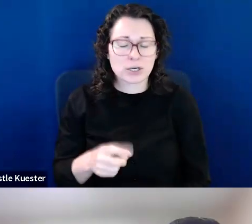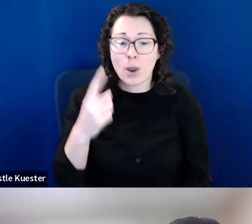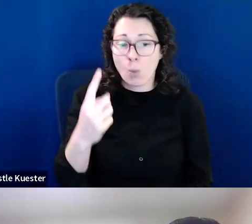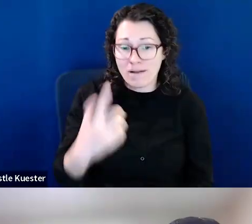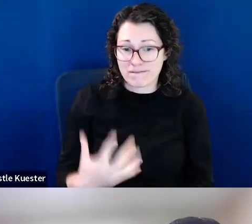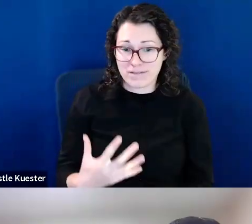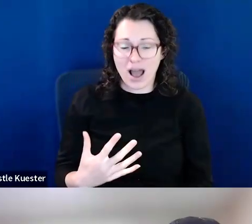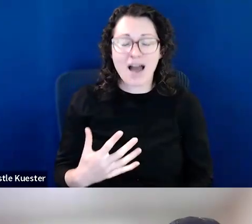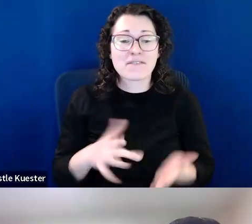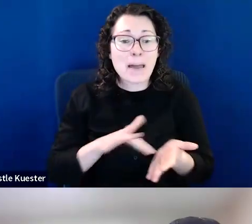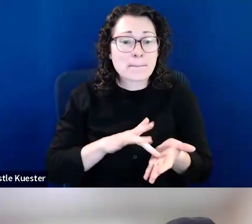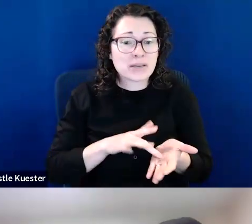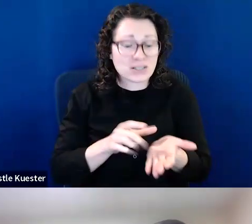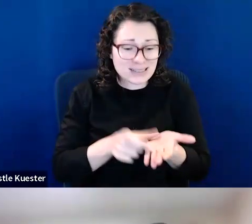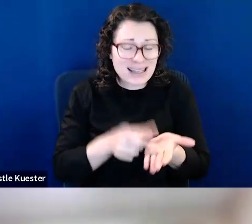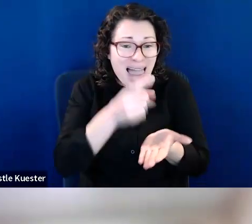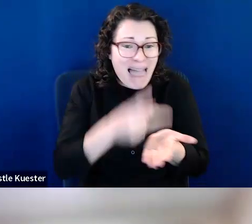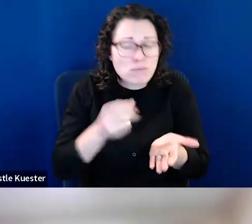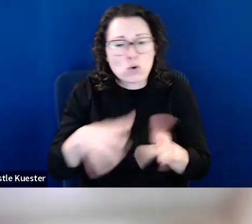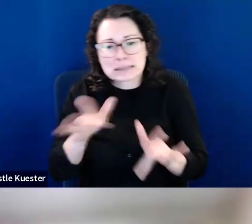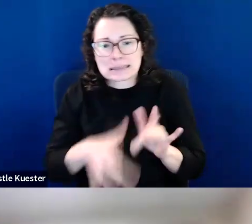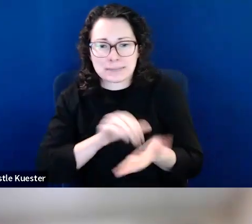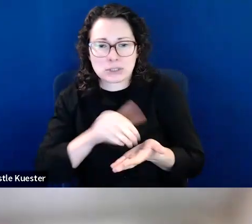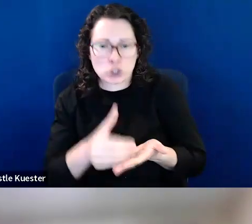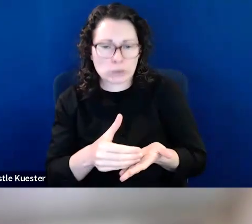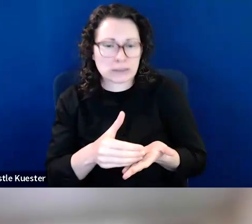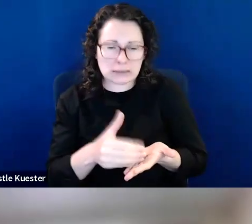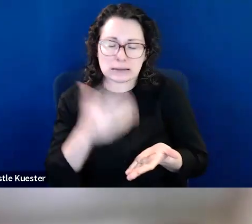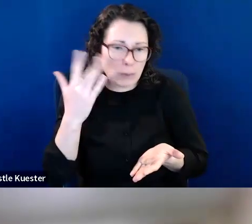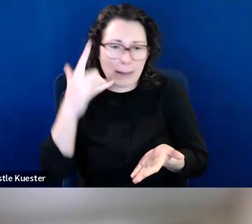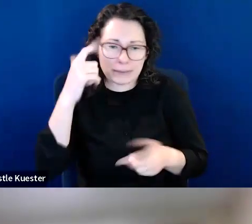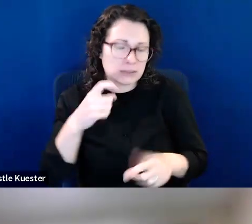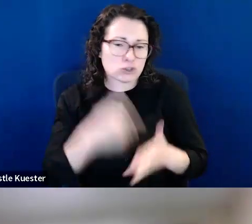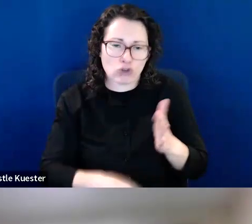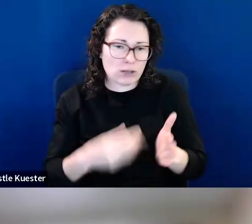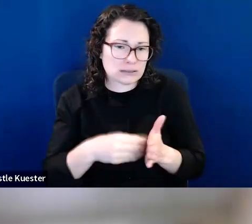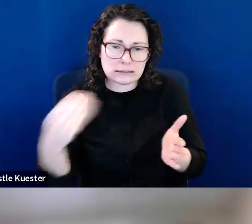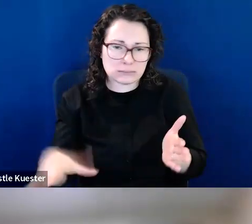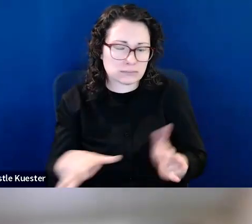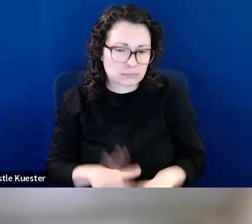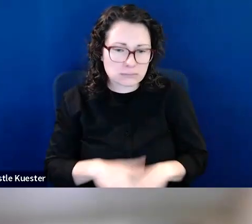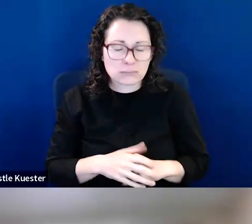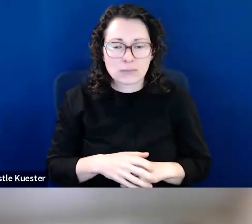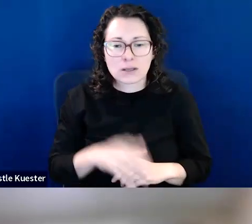who have cut pills in half or skipped doses of medicine because of the cost. KFFF found